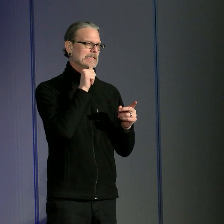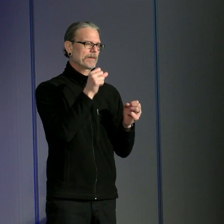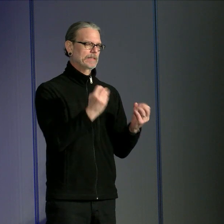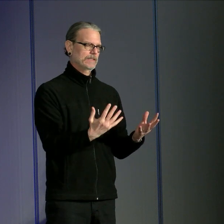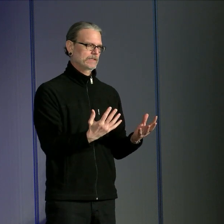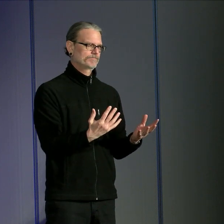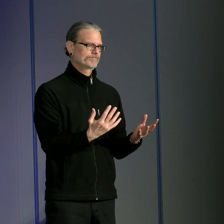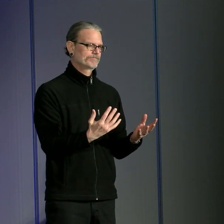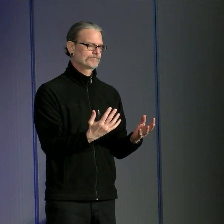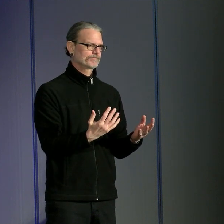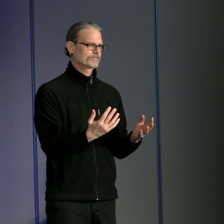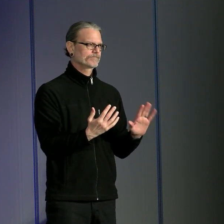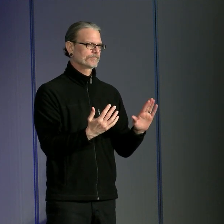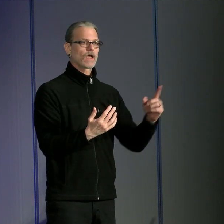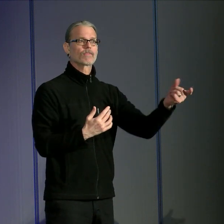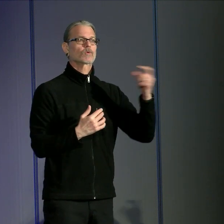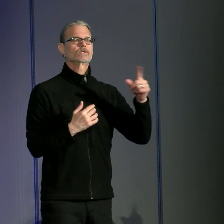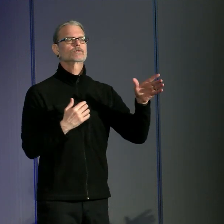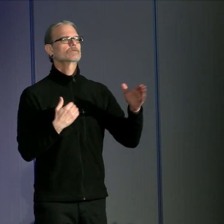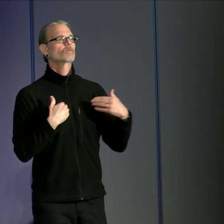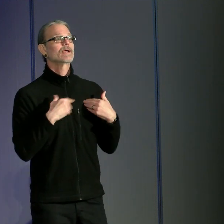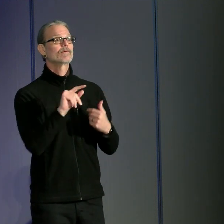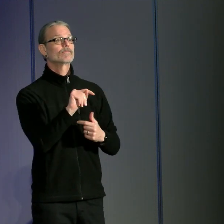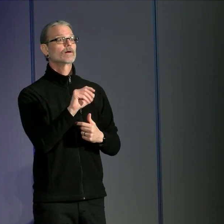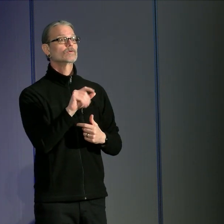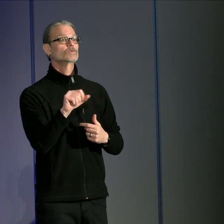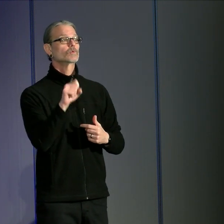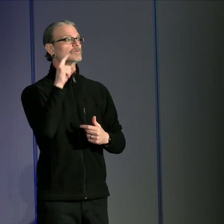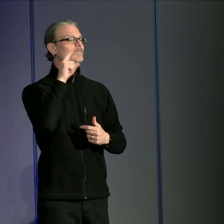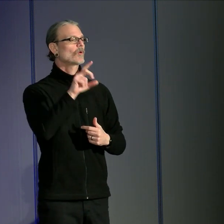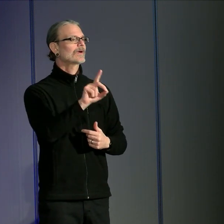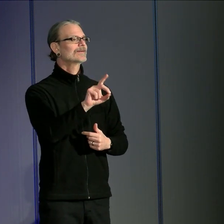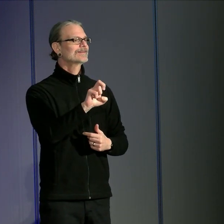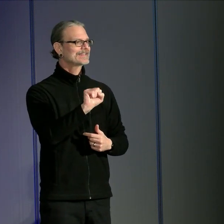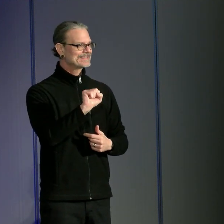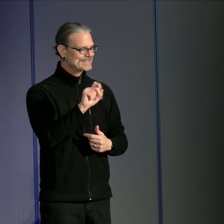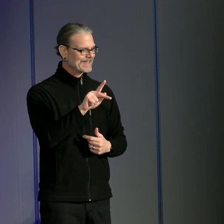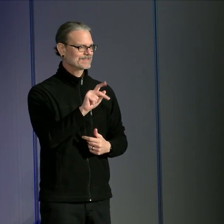So, the question is do we have tools for testing desktop app indications?